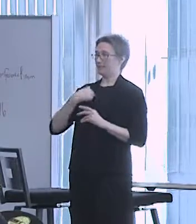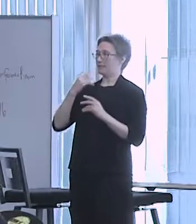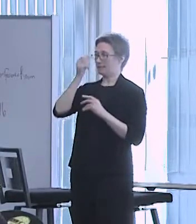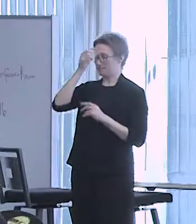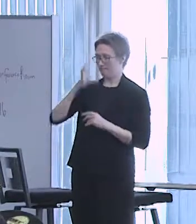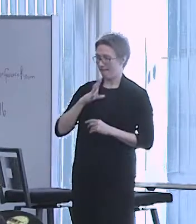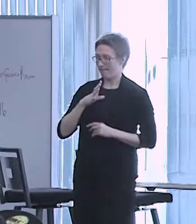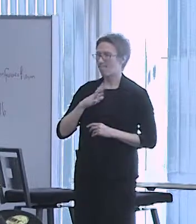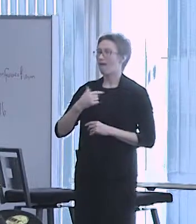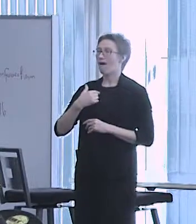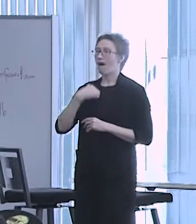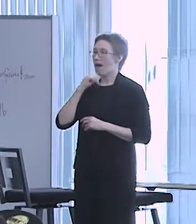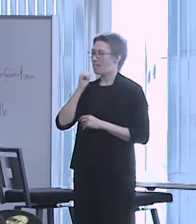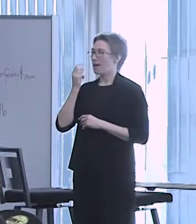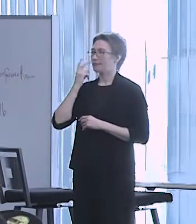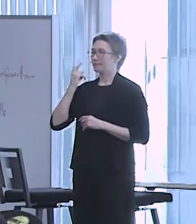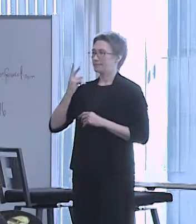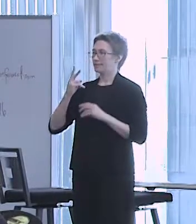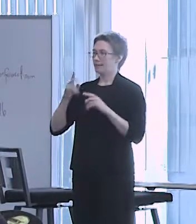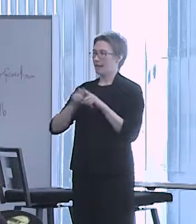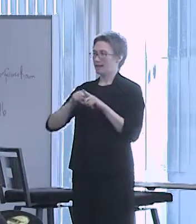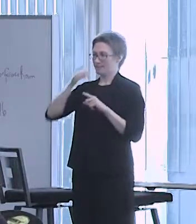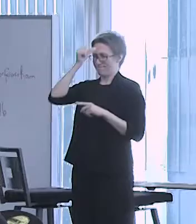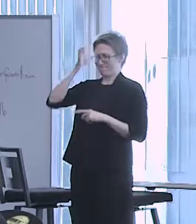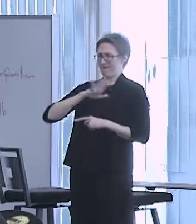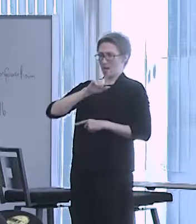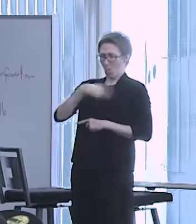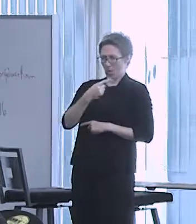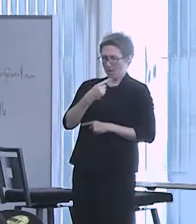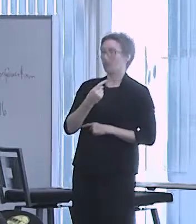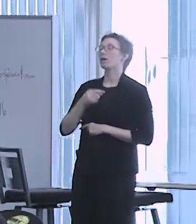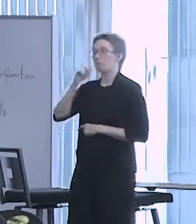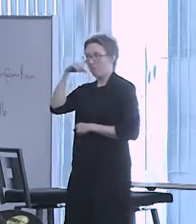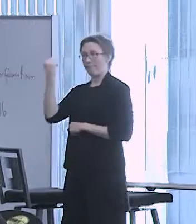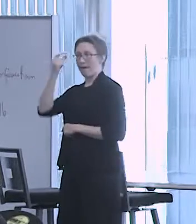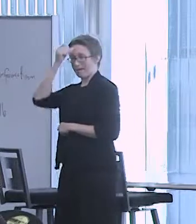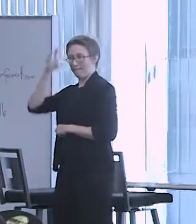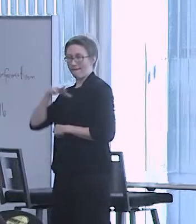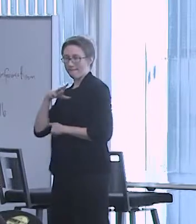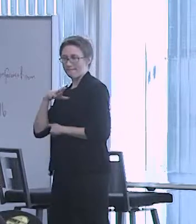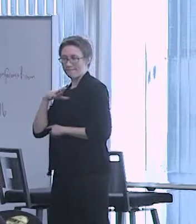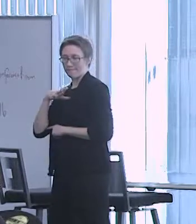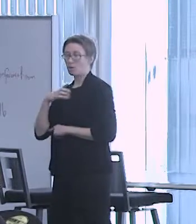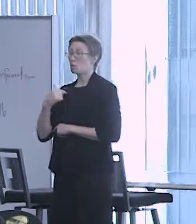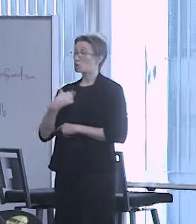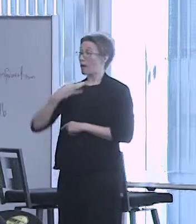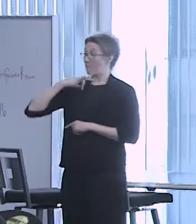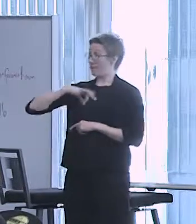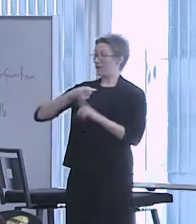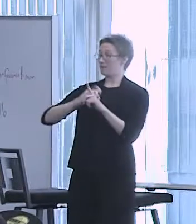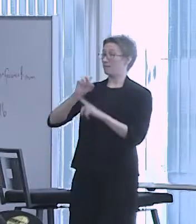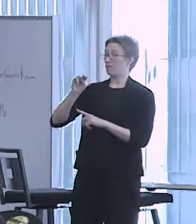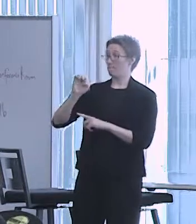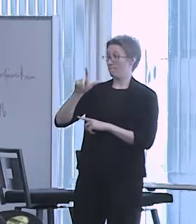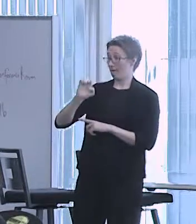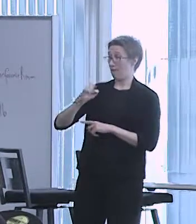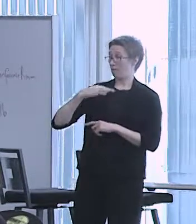I was being seen as a black man. While I benefit from male privilege in ways I didn't before I transitioned,